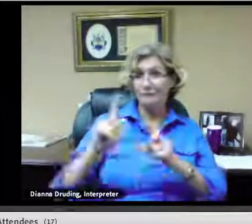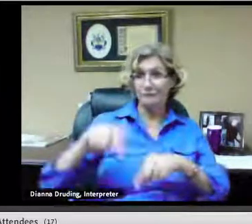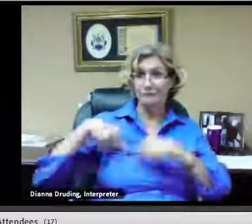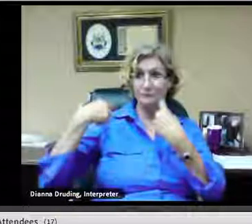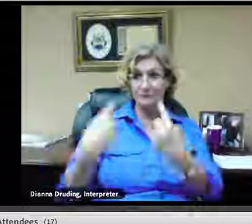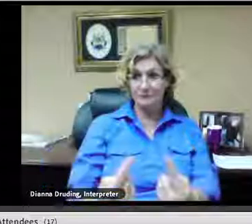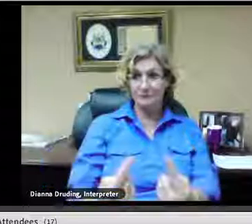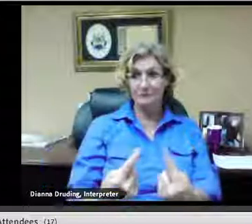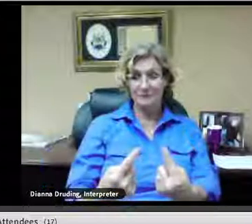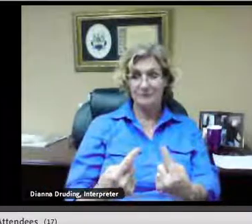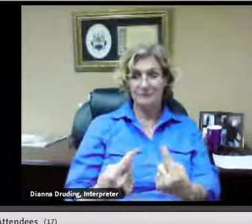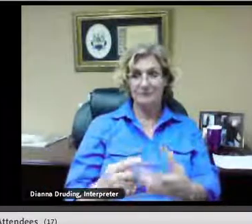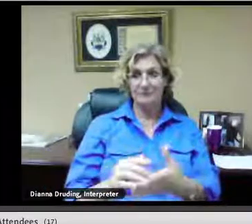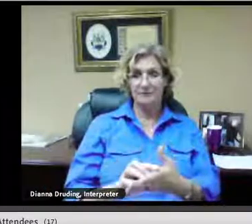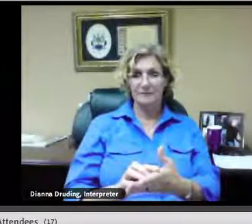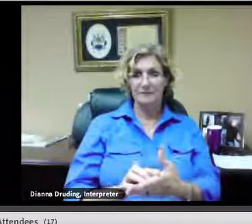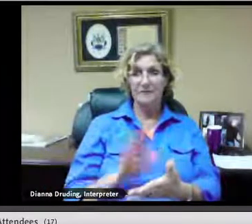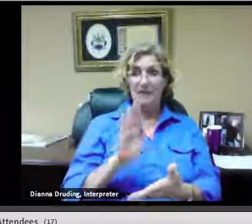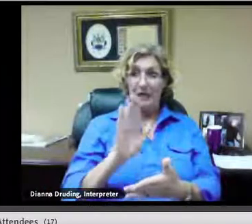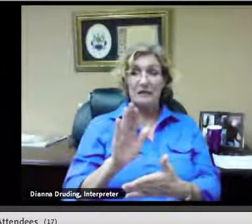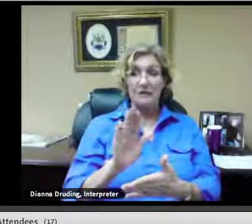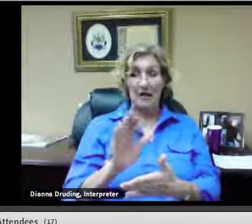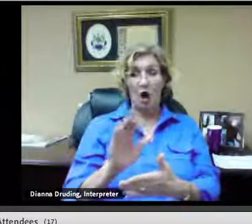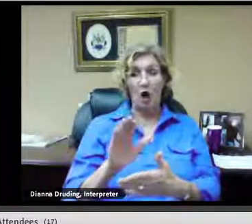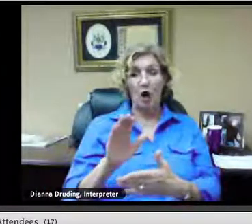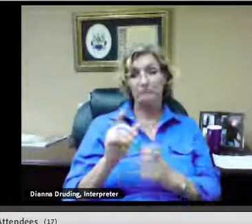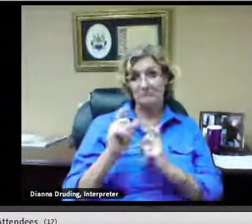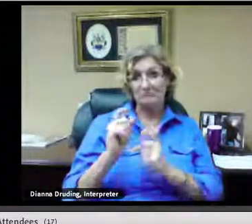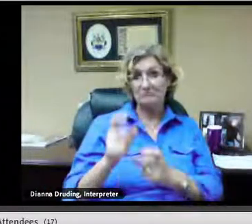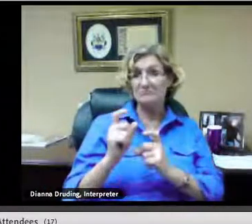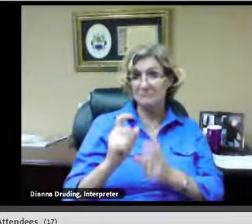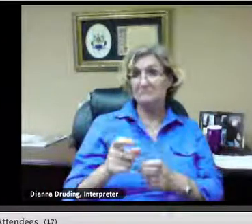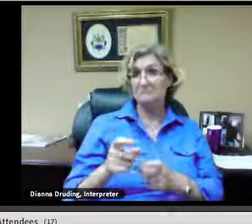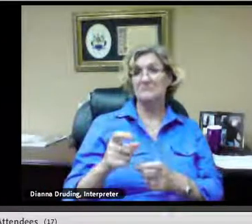that it's kind of a shortcut look to getting in there.